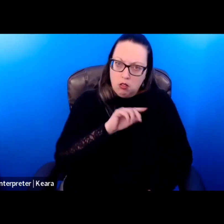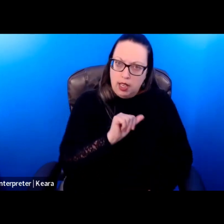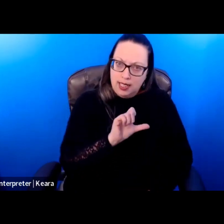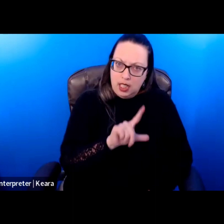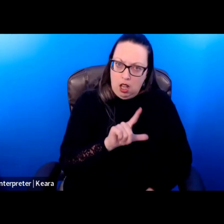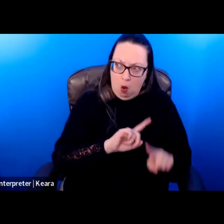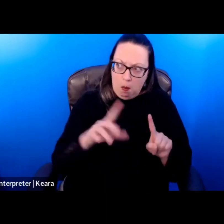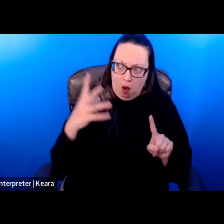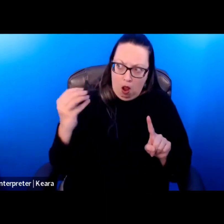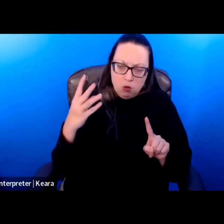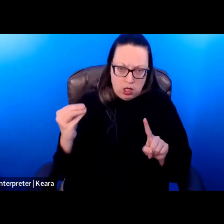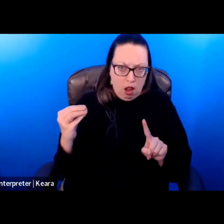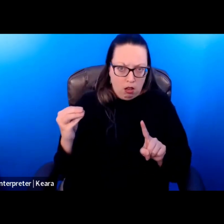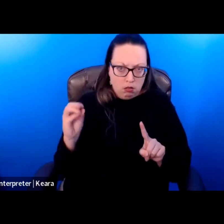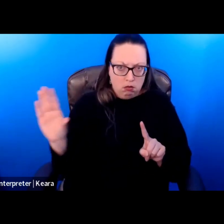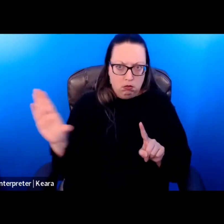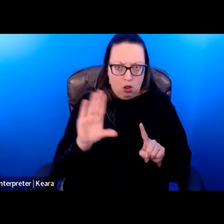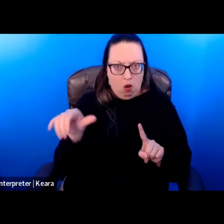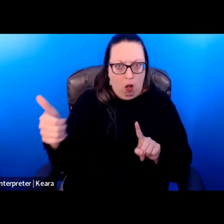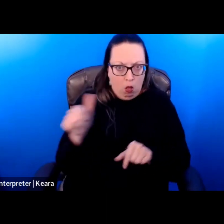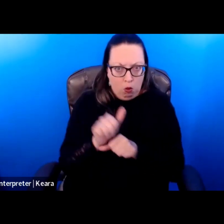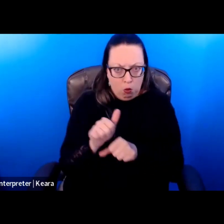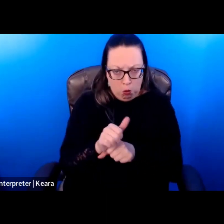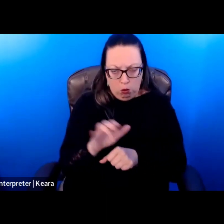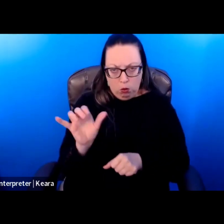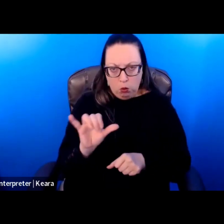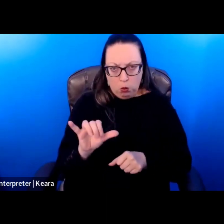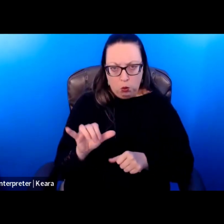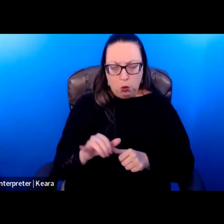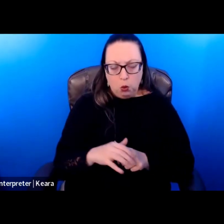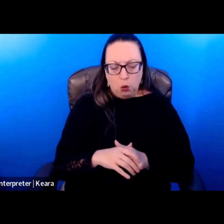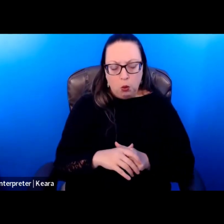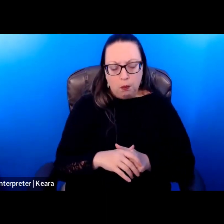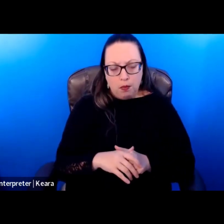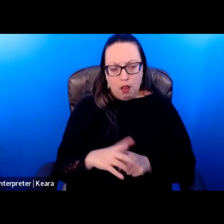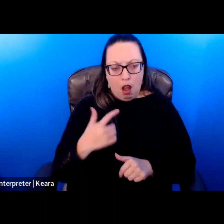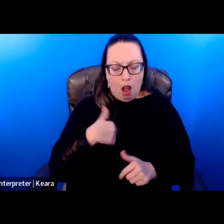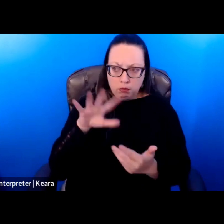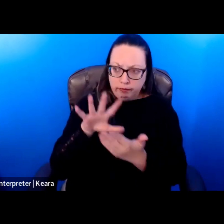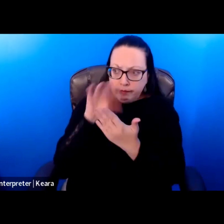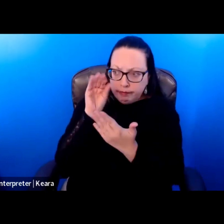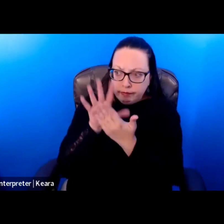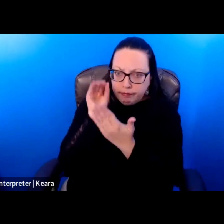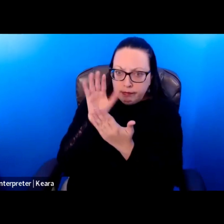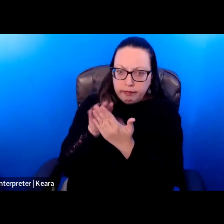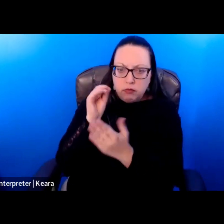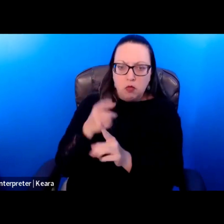of what we do, and what they do outside of ACL, I'm learning from them about myself and the